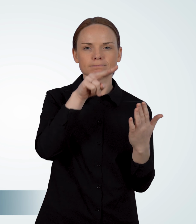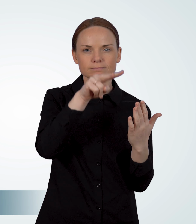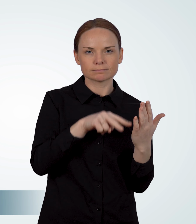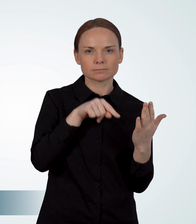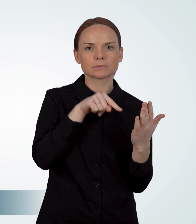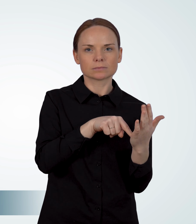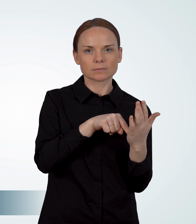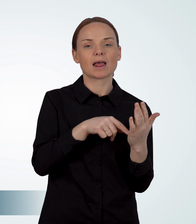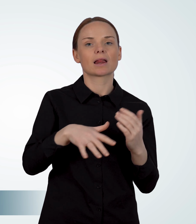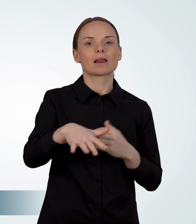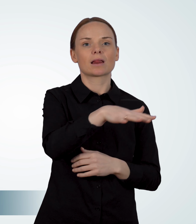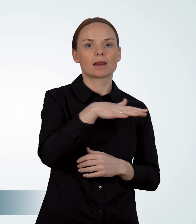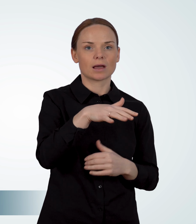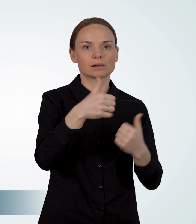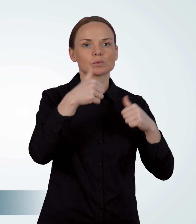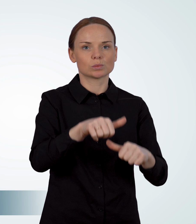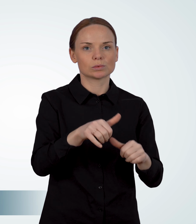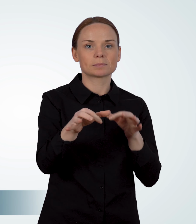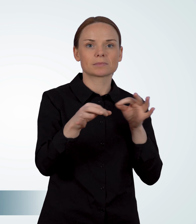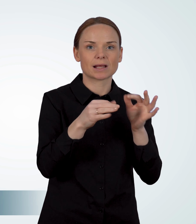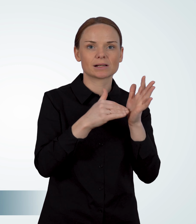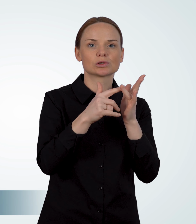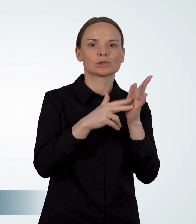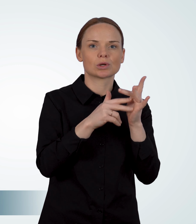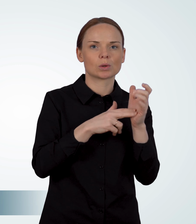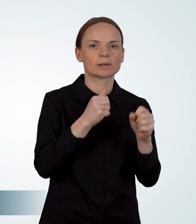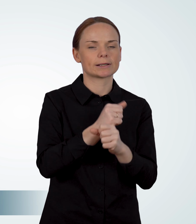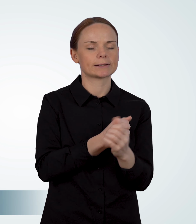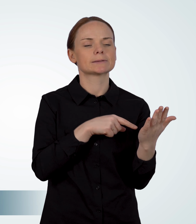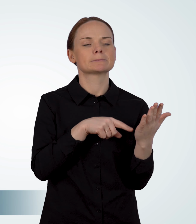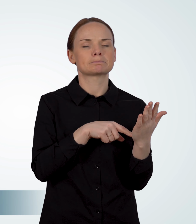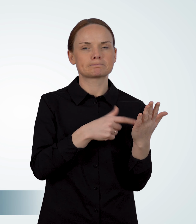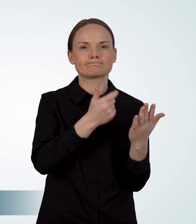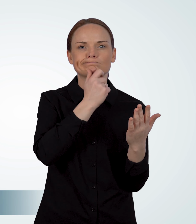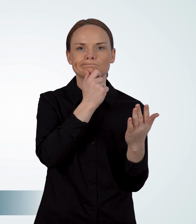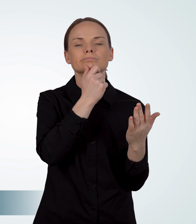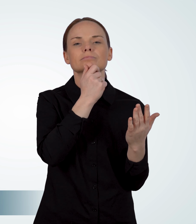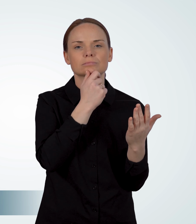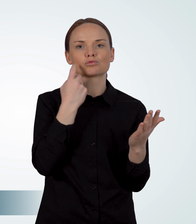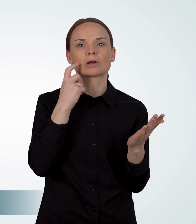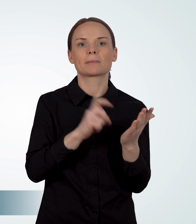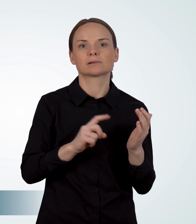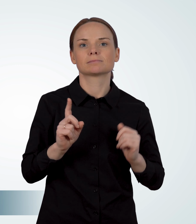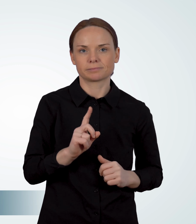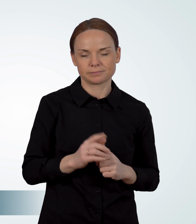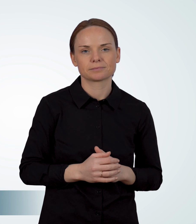looked at land use planning and zoning and recommended: